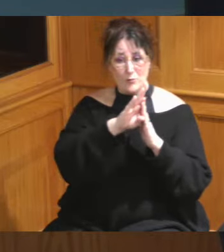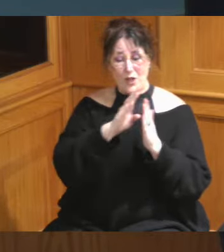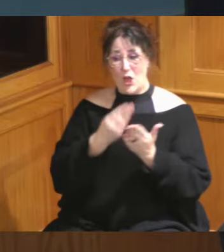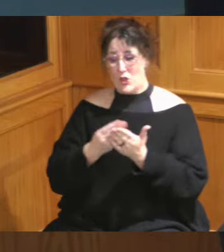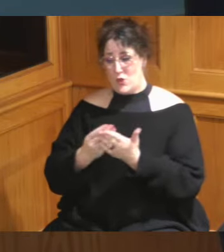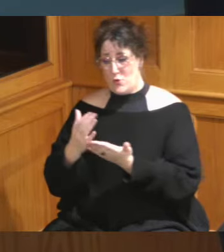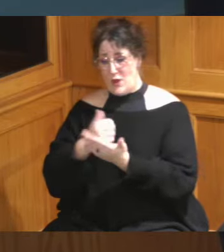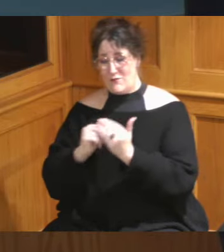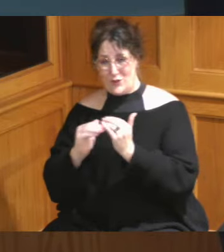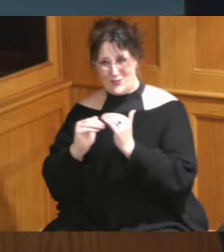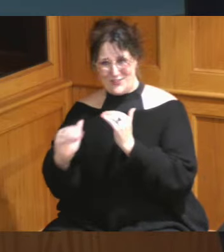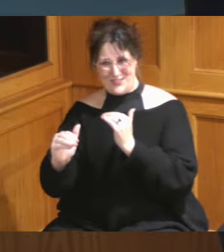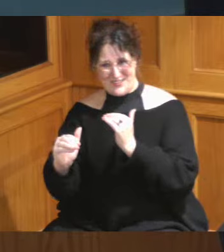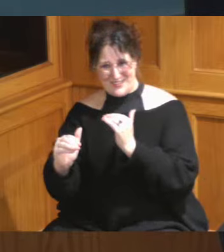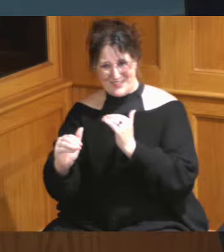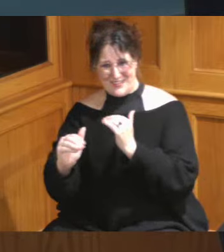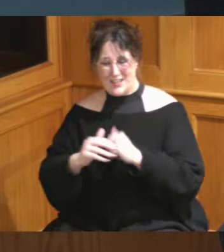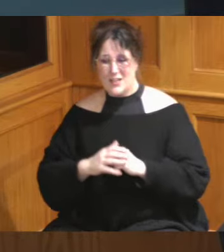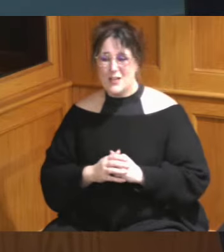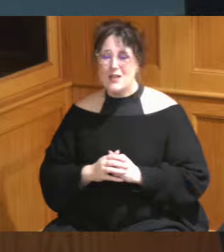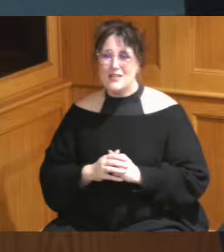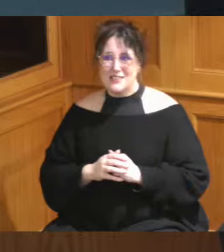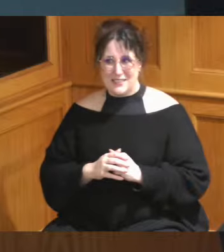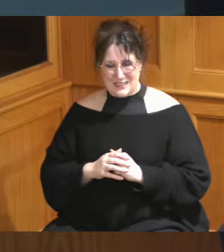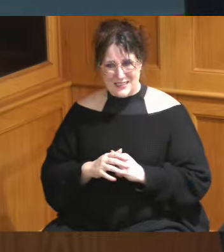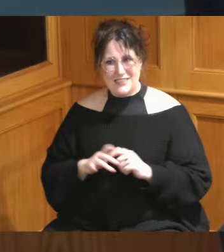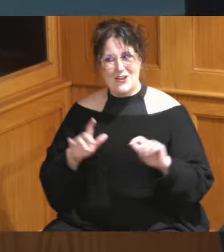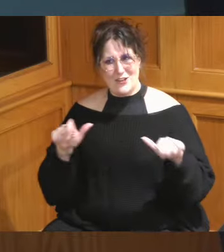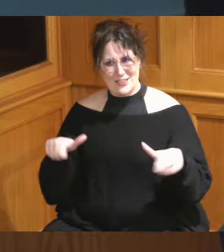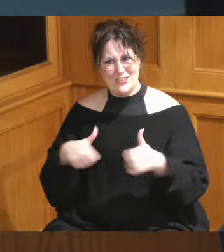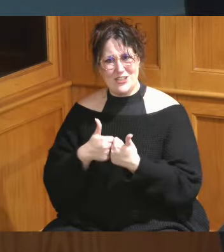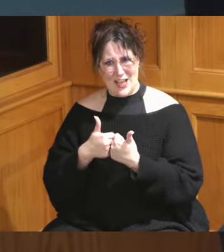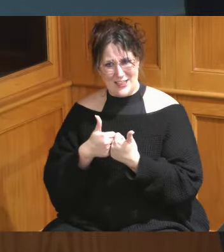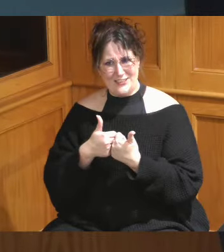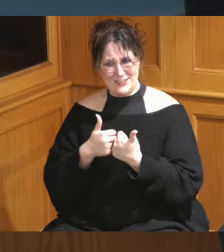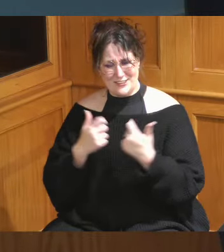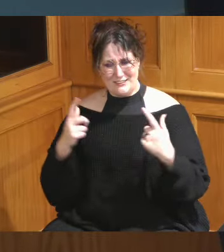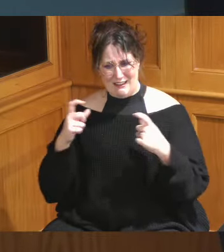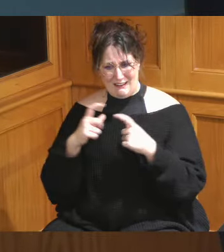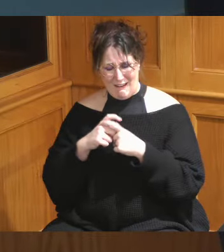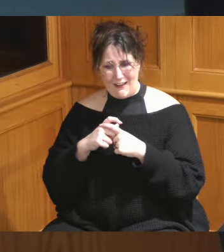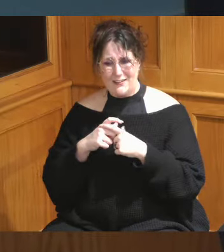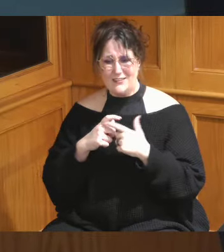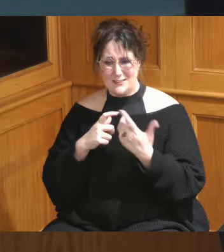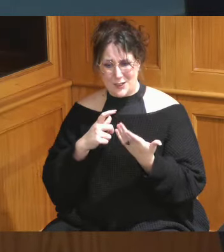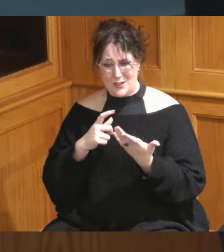are fairly flat and that creates a real challenge for us. The primary source of revenue as everyone